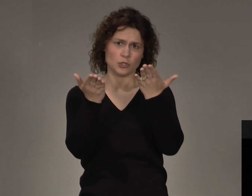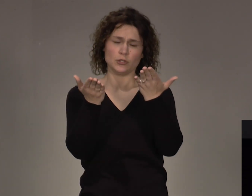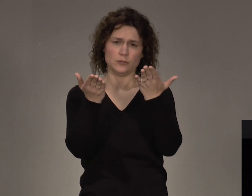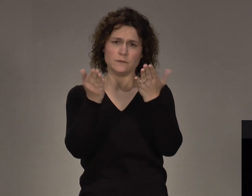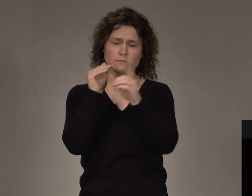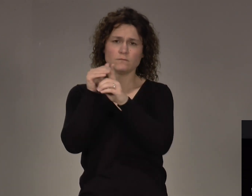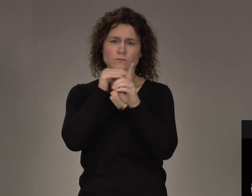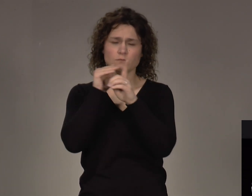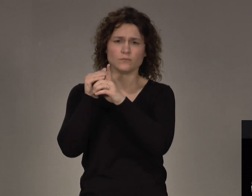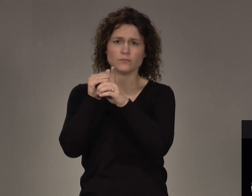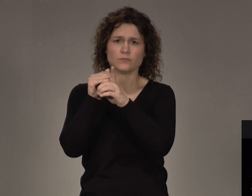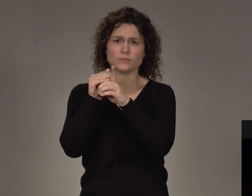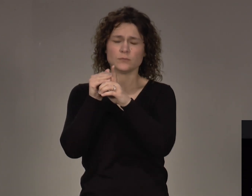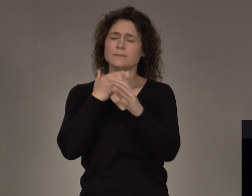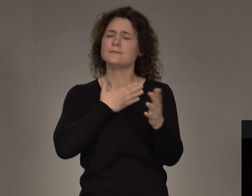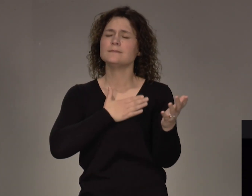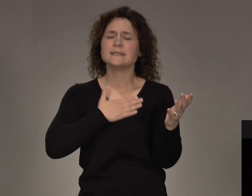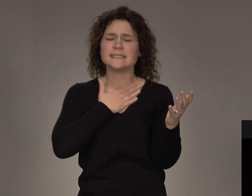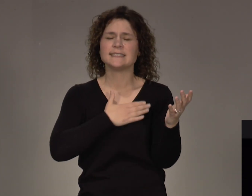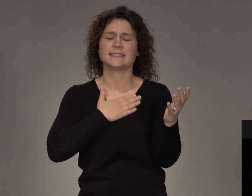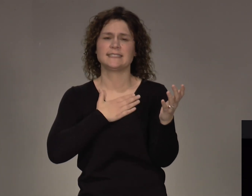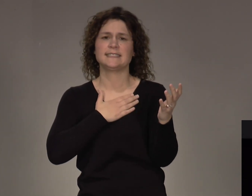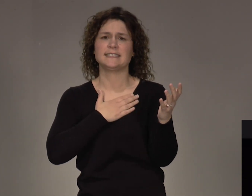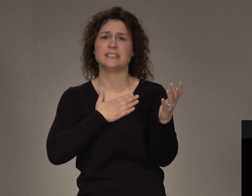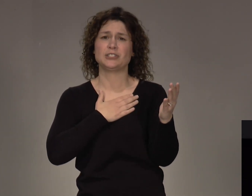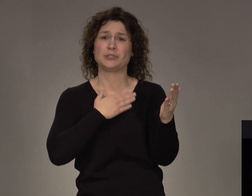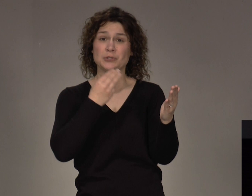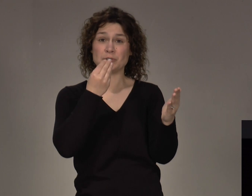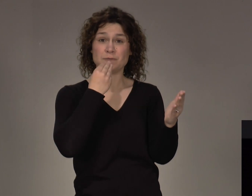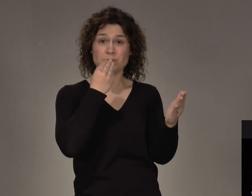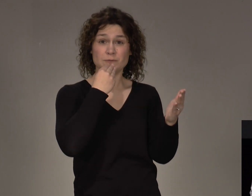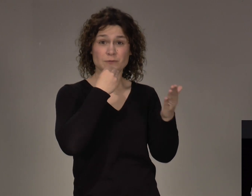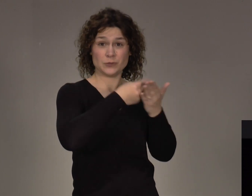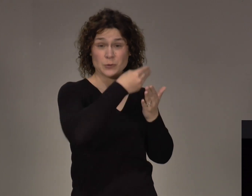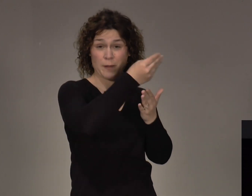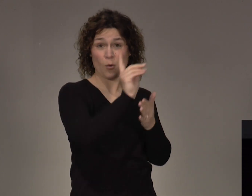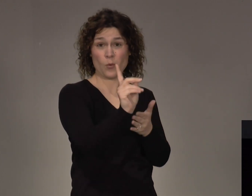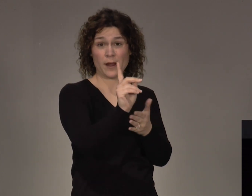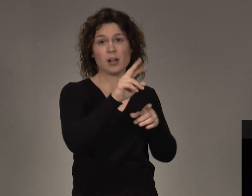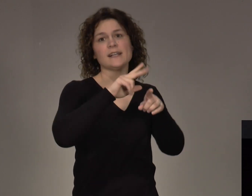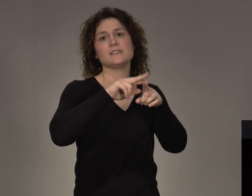please do your grocery shopping at Salt and Light. You'll get what you need there